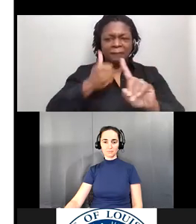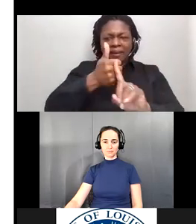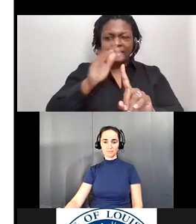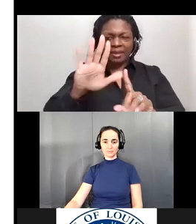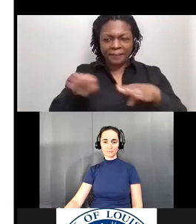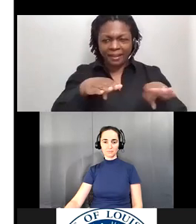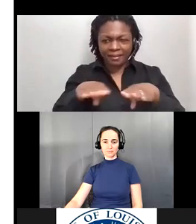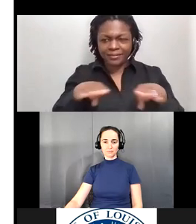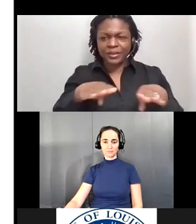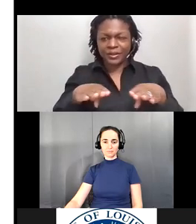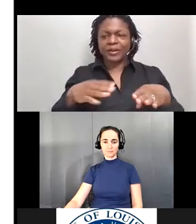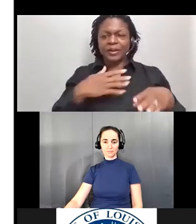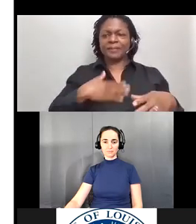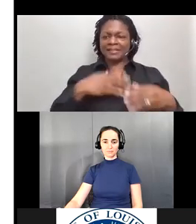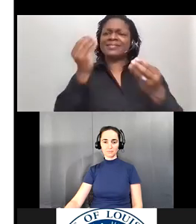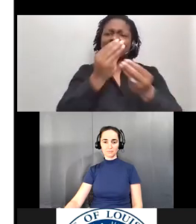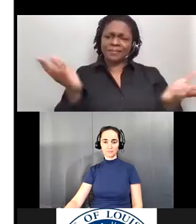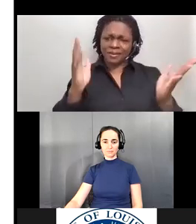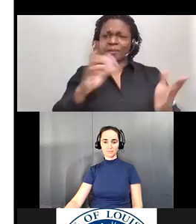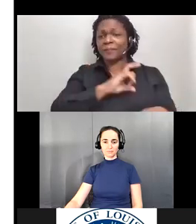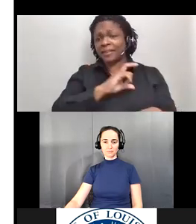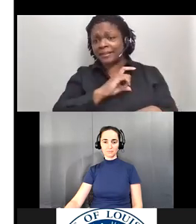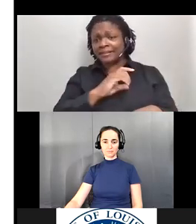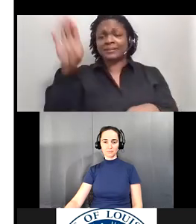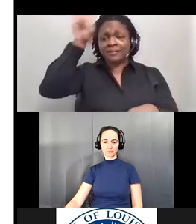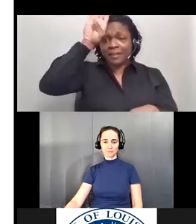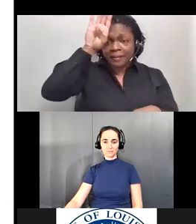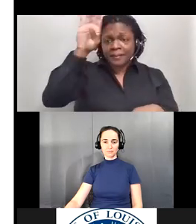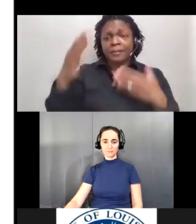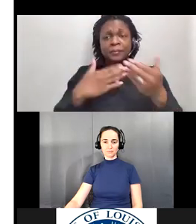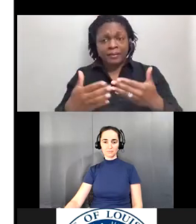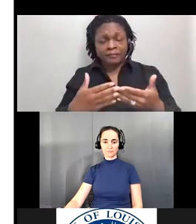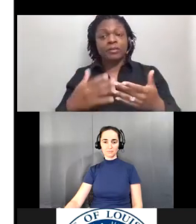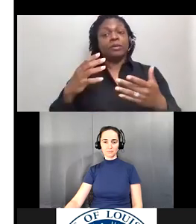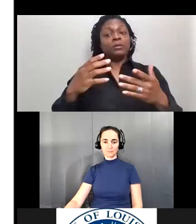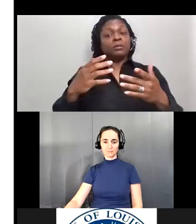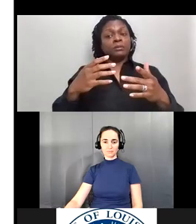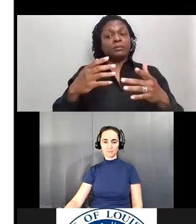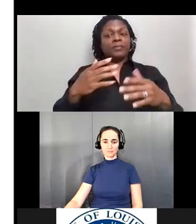cover both but if it doesn't ask them, Listen, I want this, you know, put in the system and